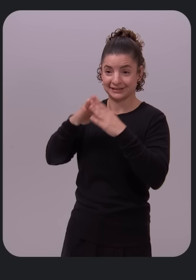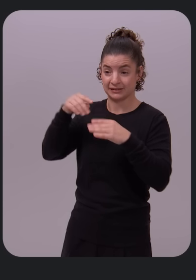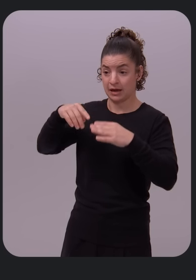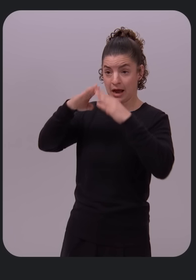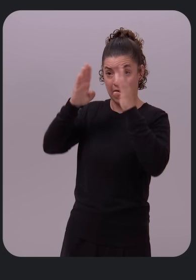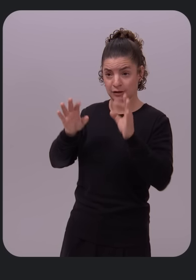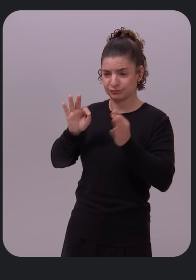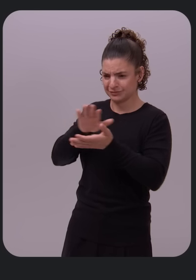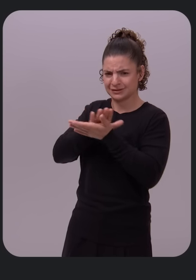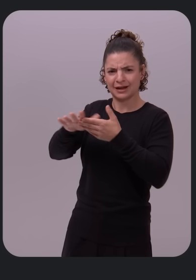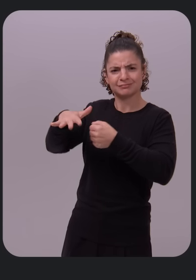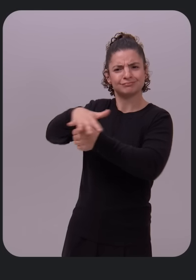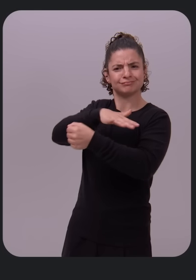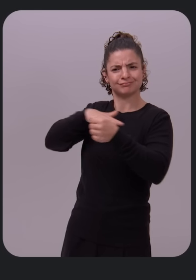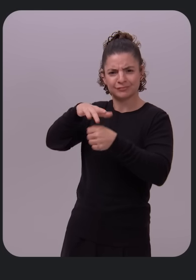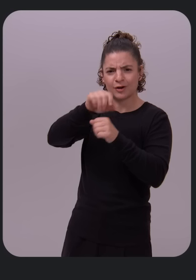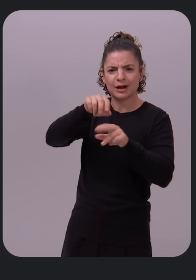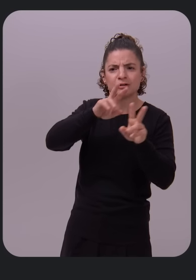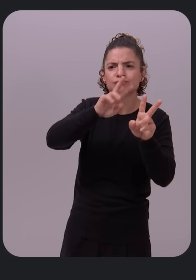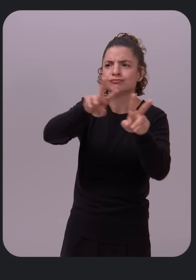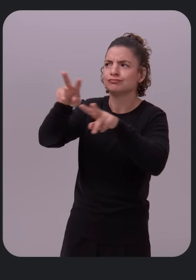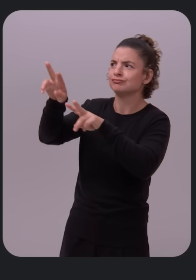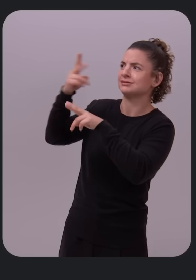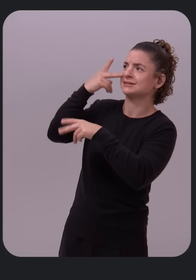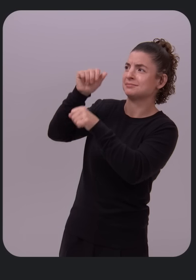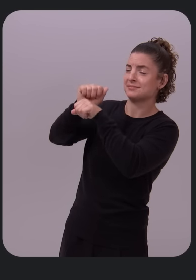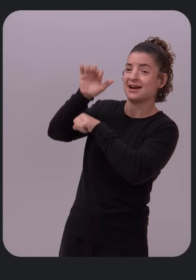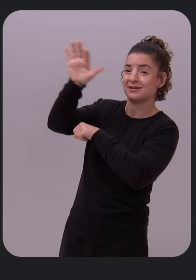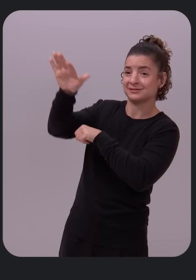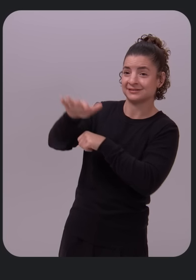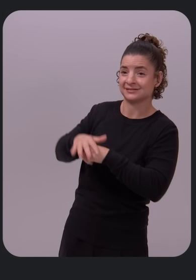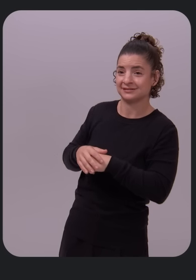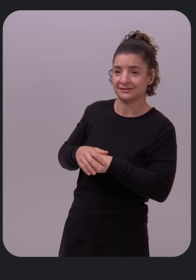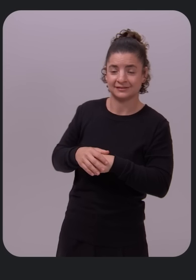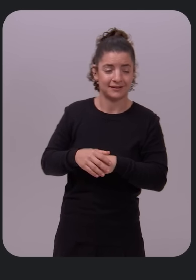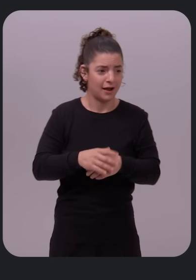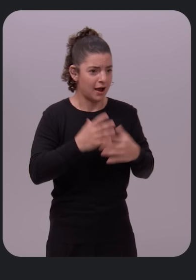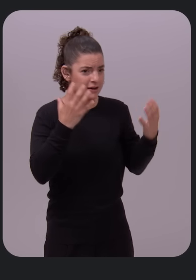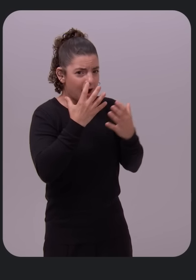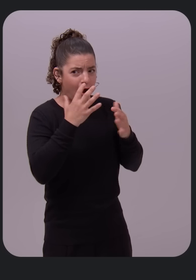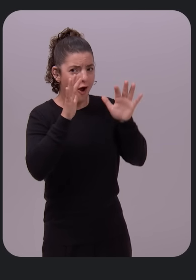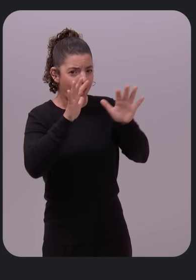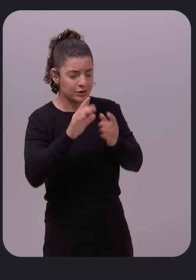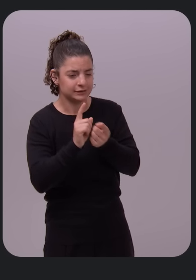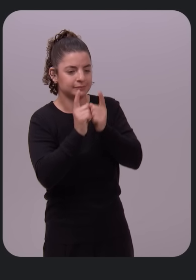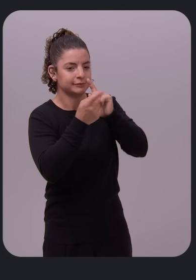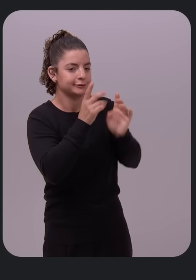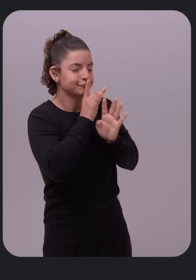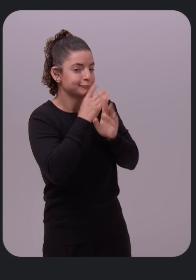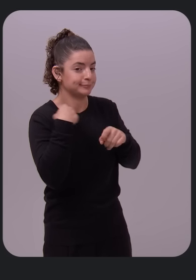and overlooks the mountains. That sounds wonderful. Is the house-- [SPEAKING SPANISH]